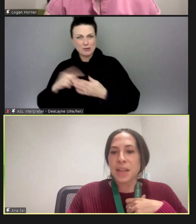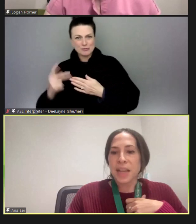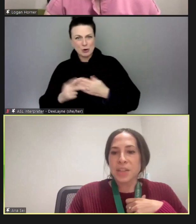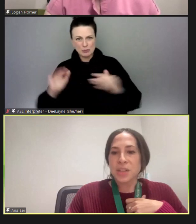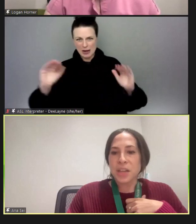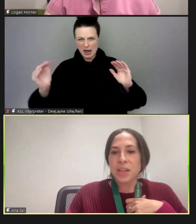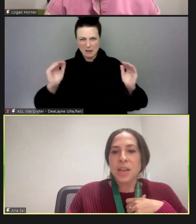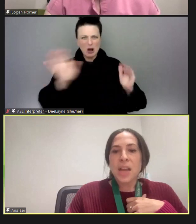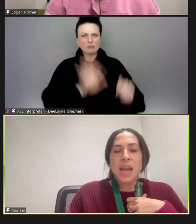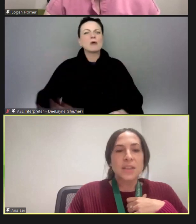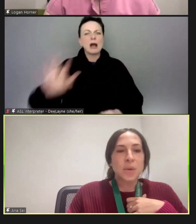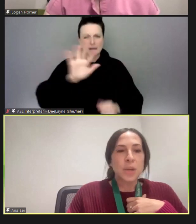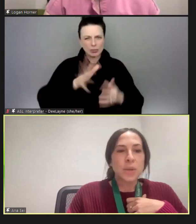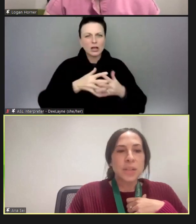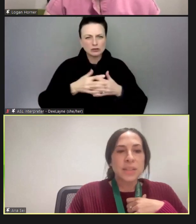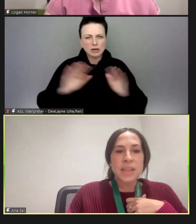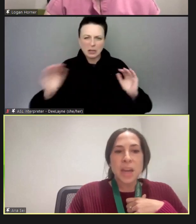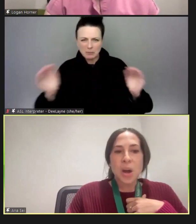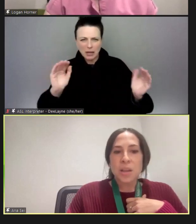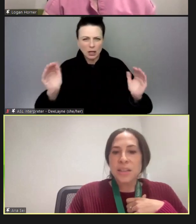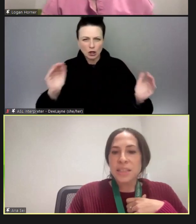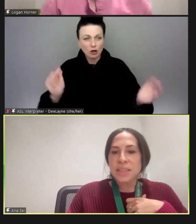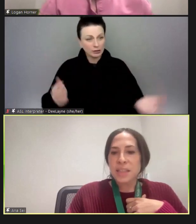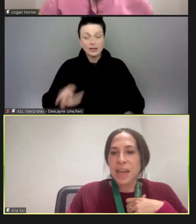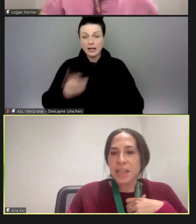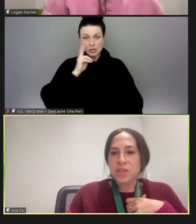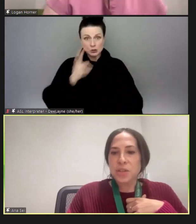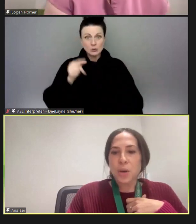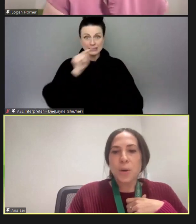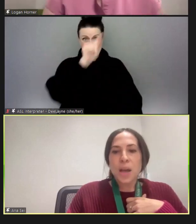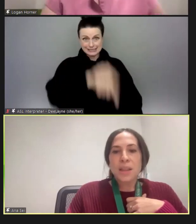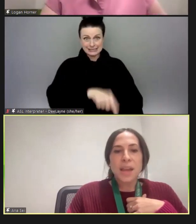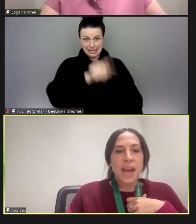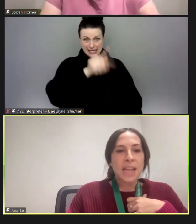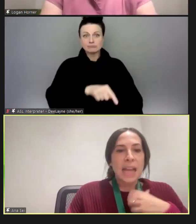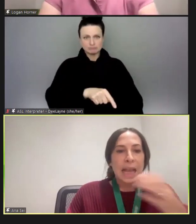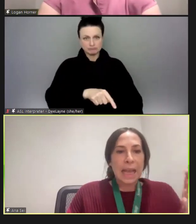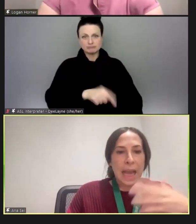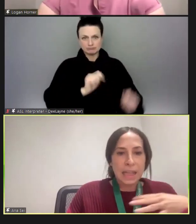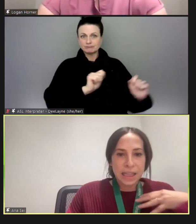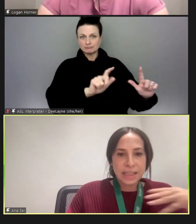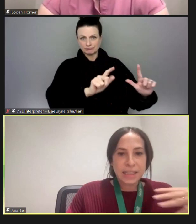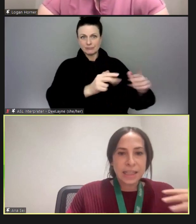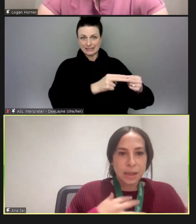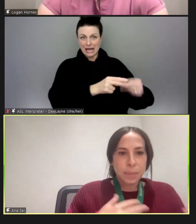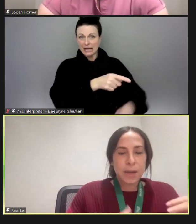nation and so you can see on this